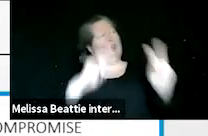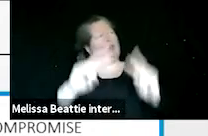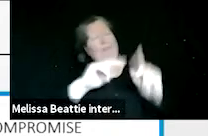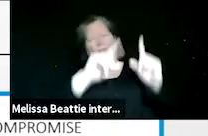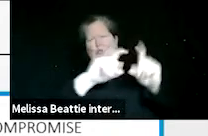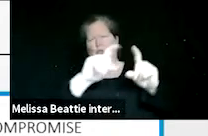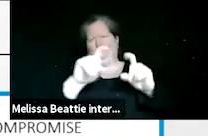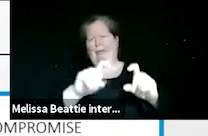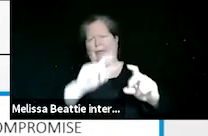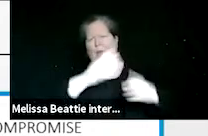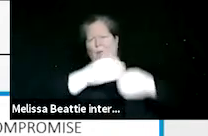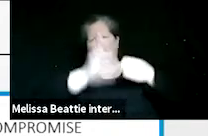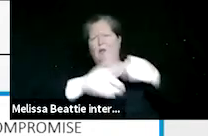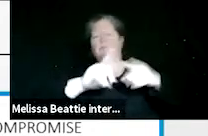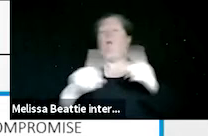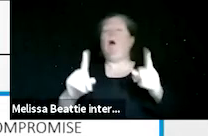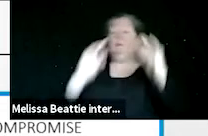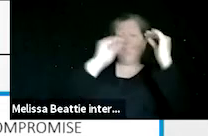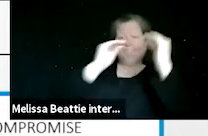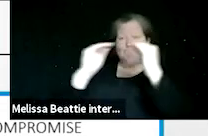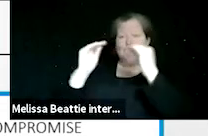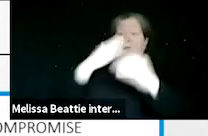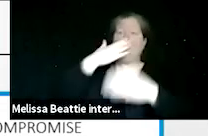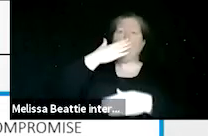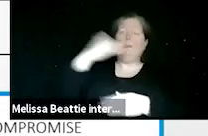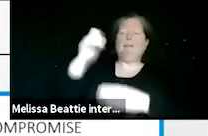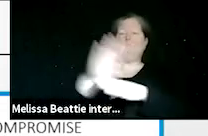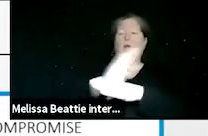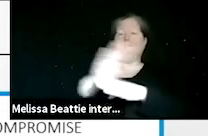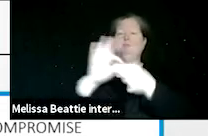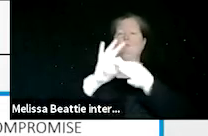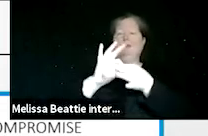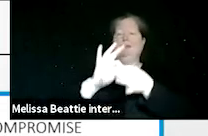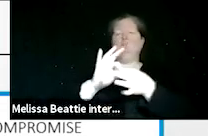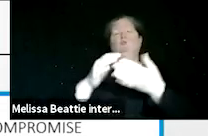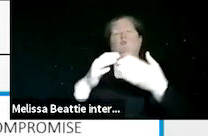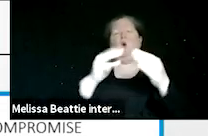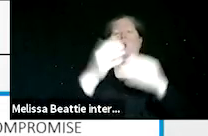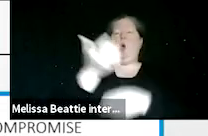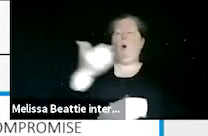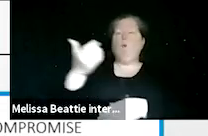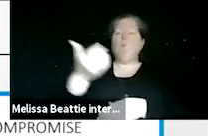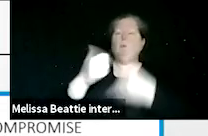able to teach them about best practices around mobile security. What does it mean, should you have location services on